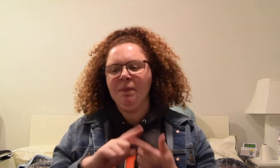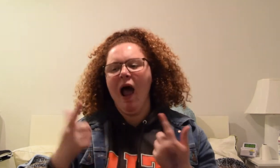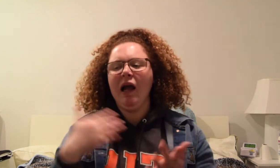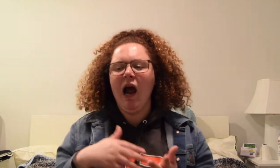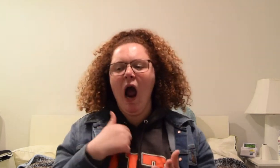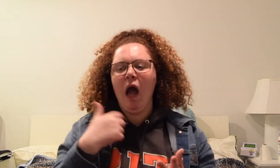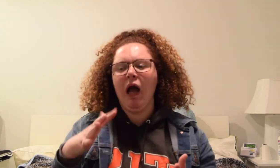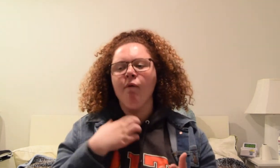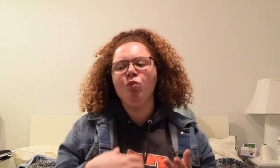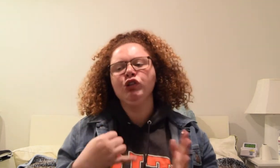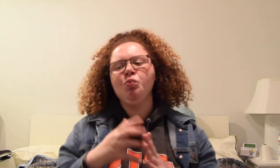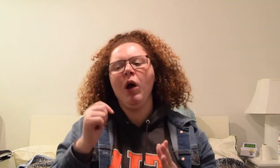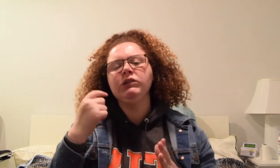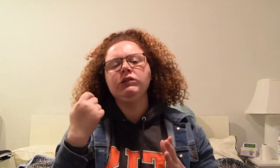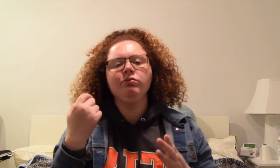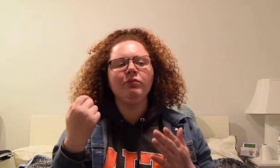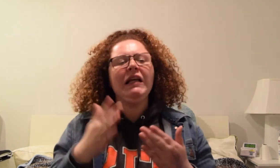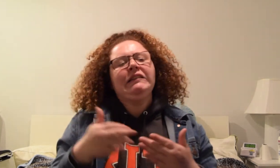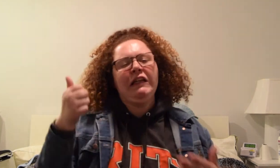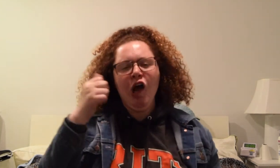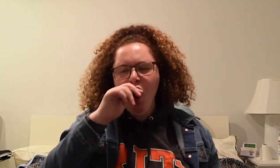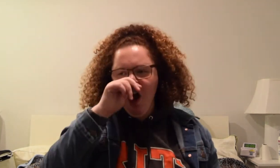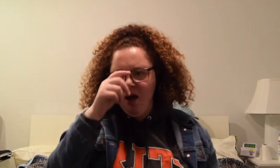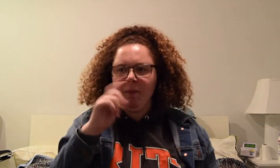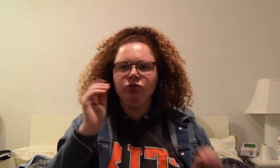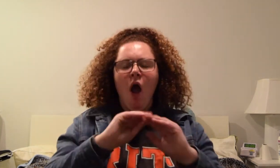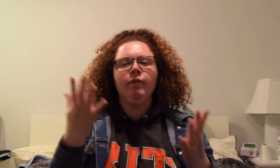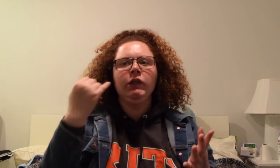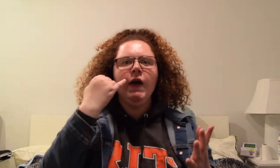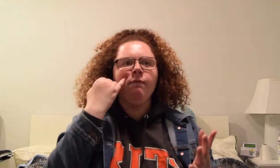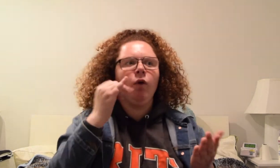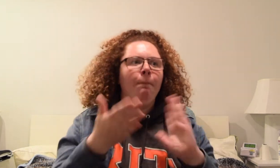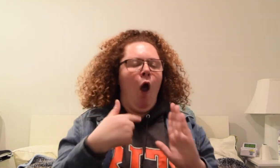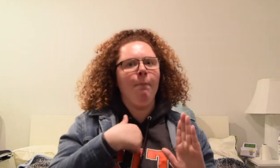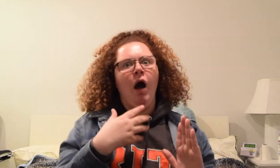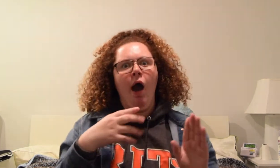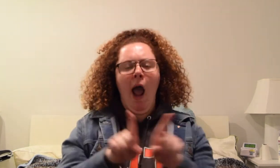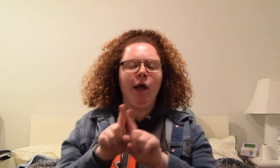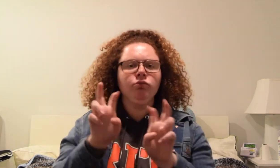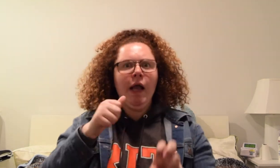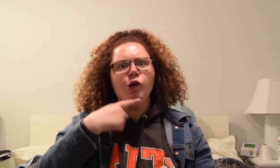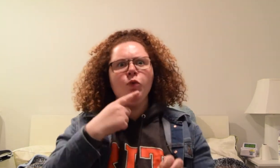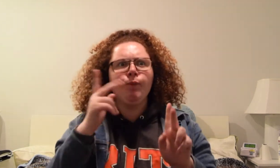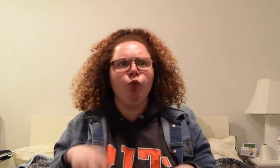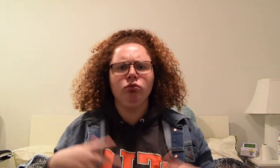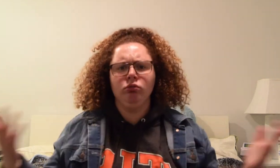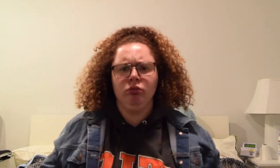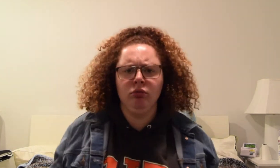But again, I wish it was easier because obviously compared myself to a hearing person